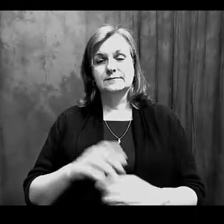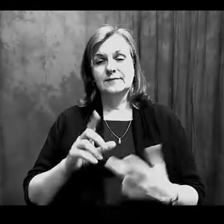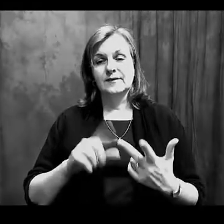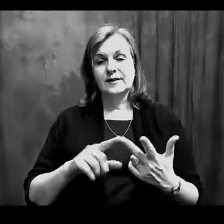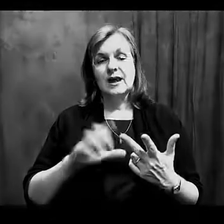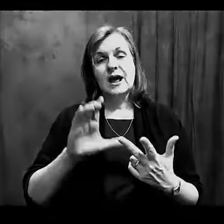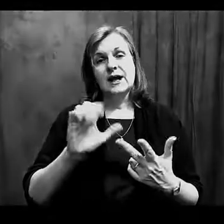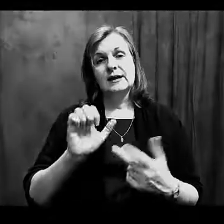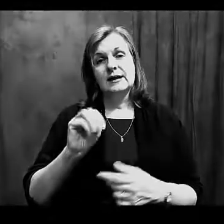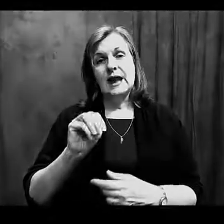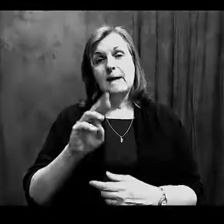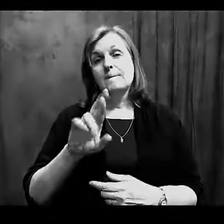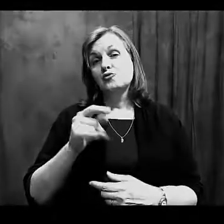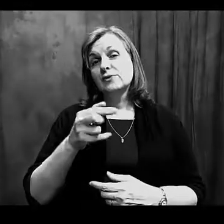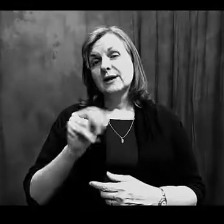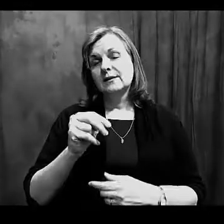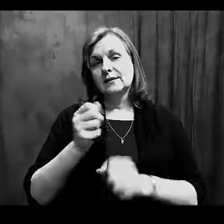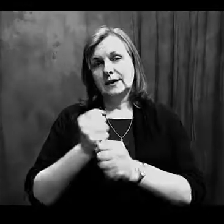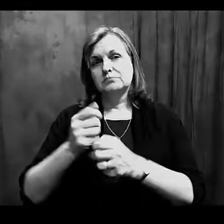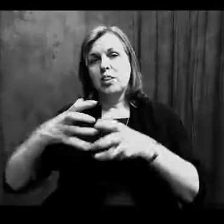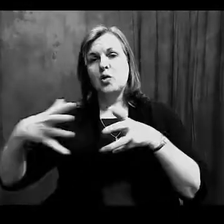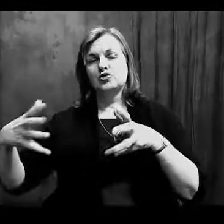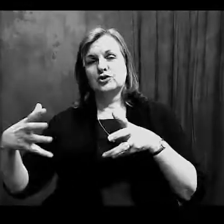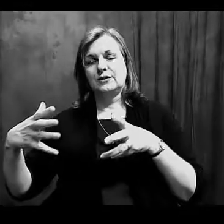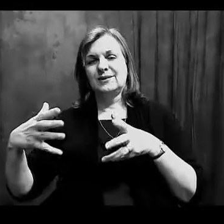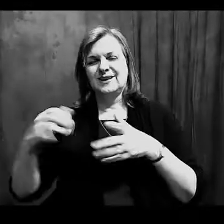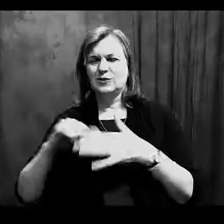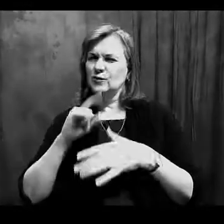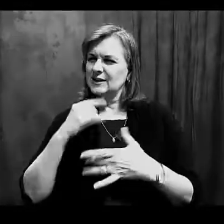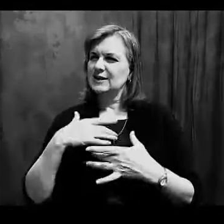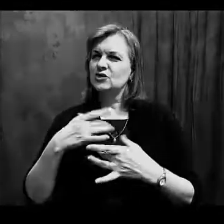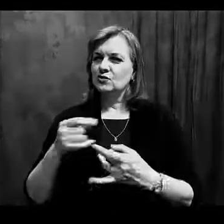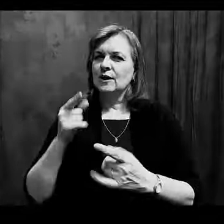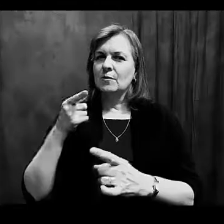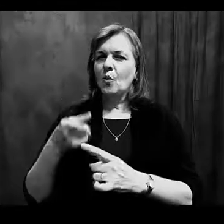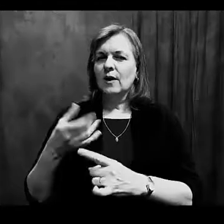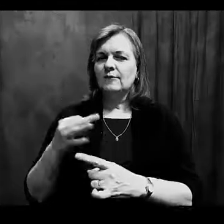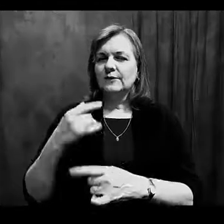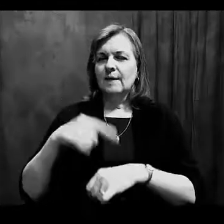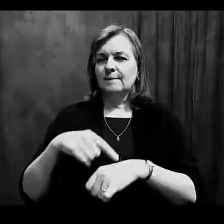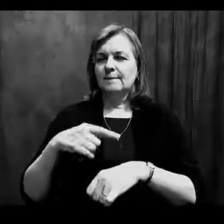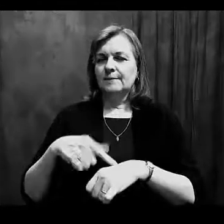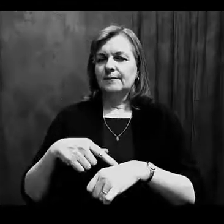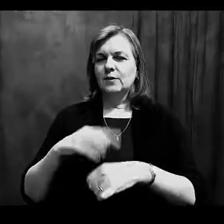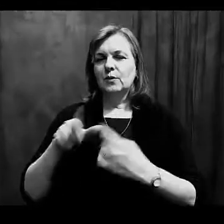the Cambrian explosion is actually a very interesting point in time because when